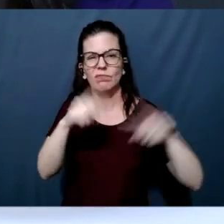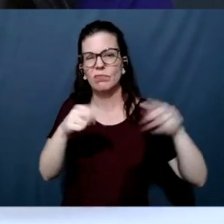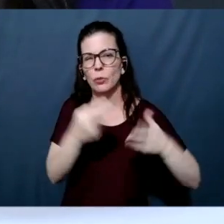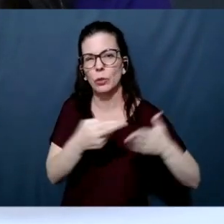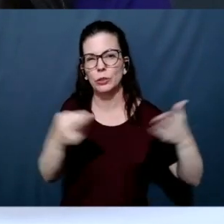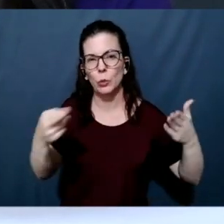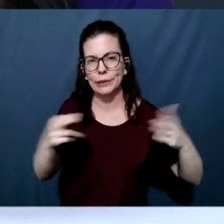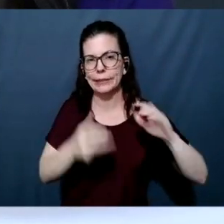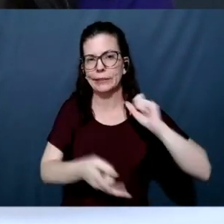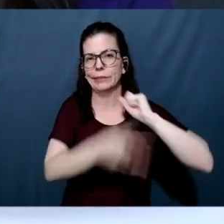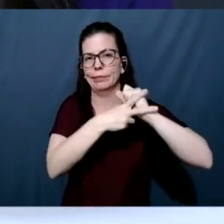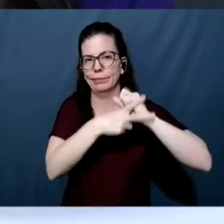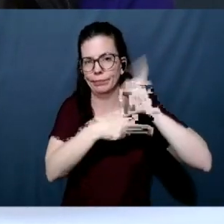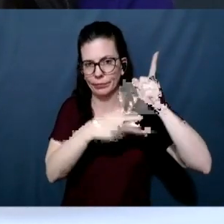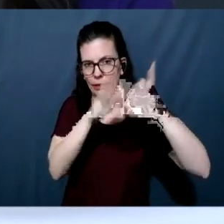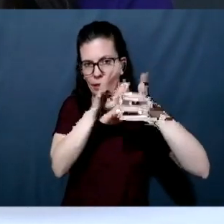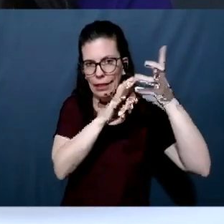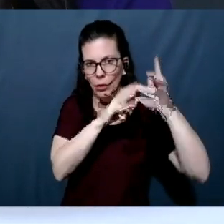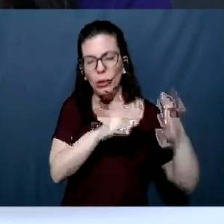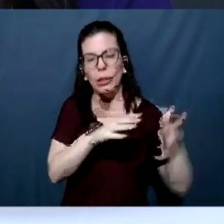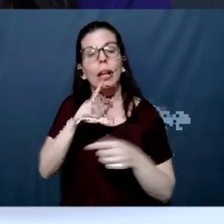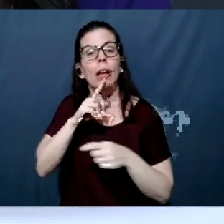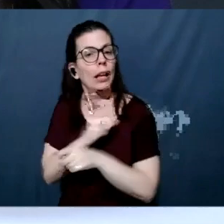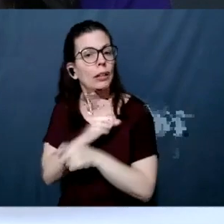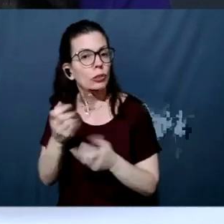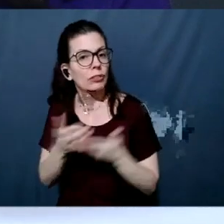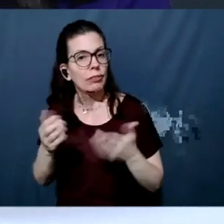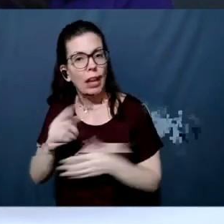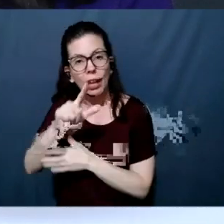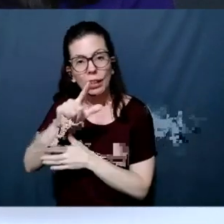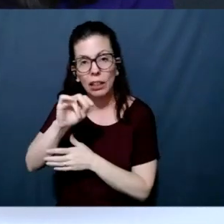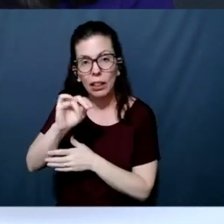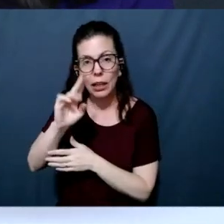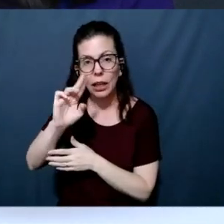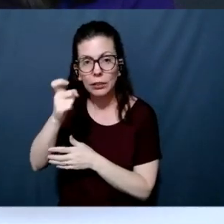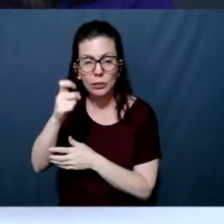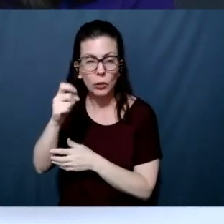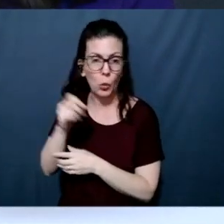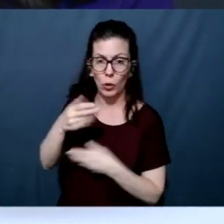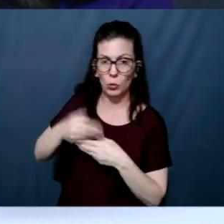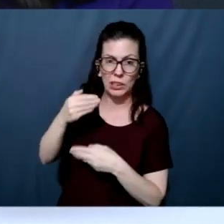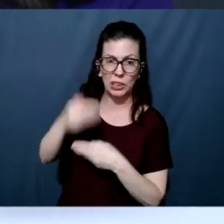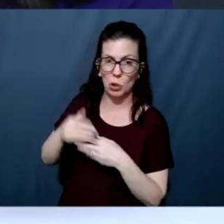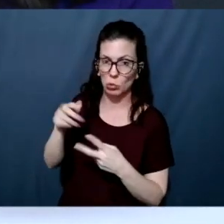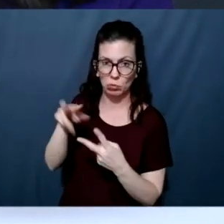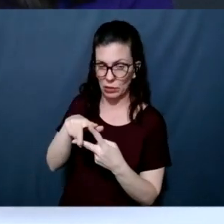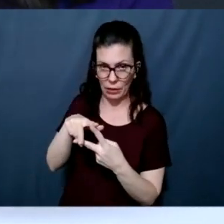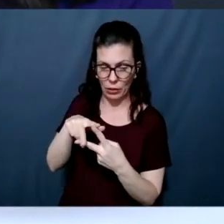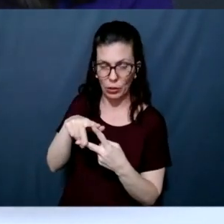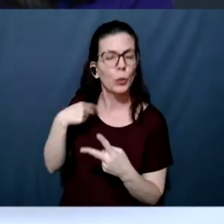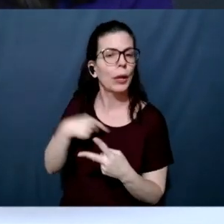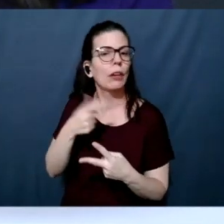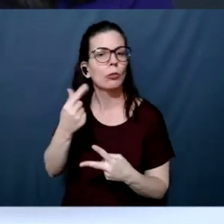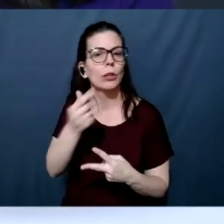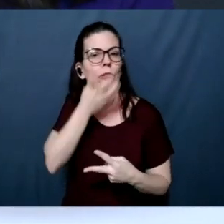And then for the actual devices, which can be Linux devices or windows devices natively, we have Greengrass software that actually runs on there.